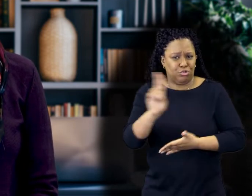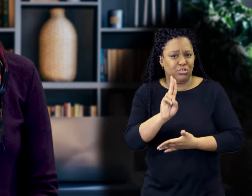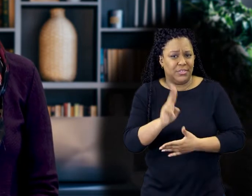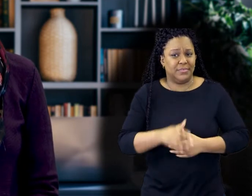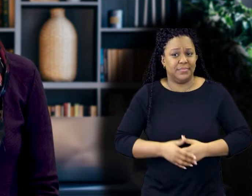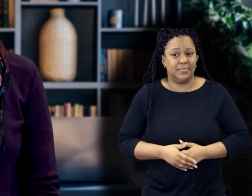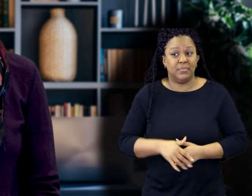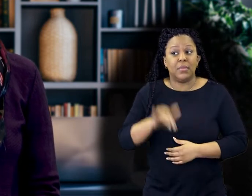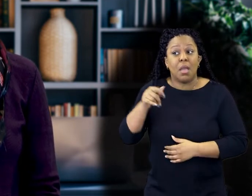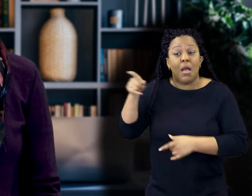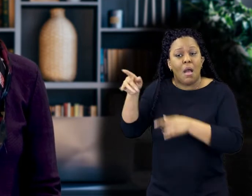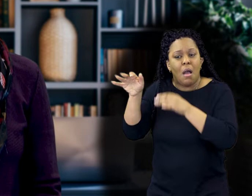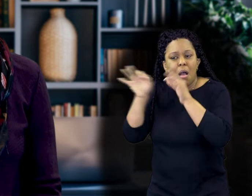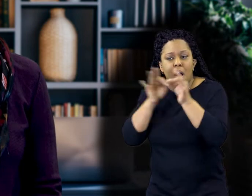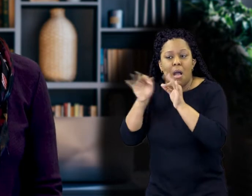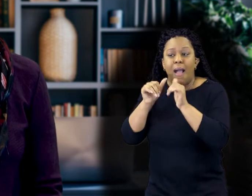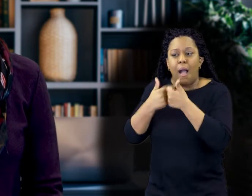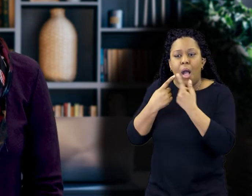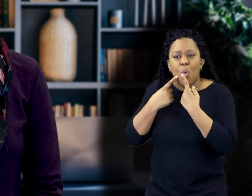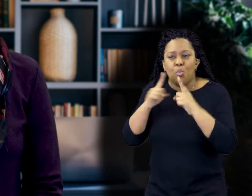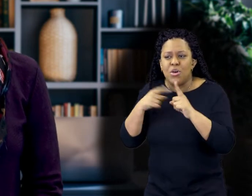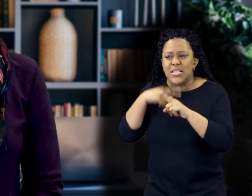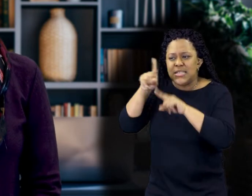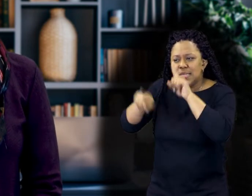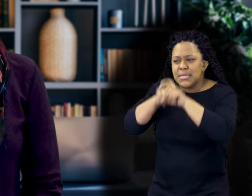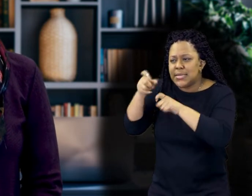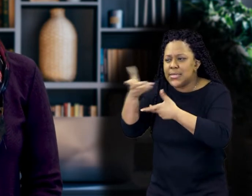They explained how it worked. They answered all of my questions